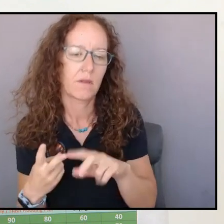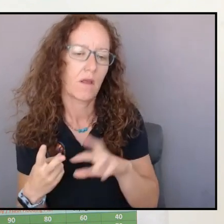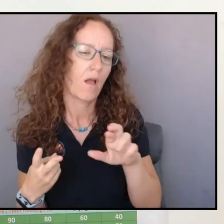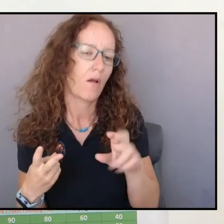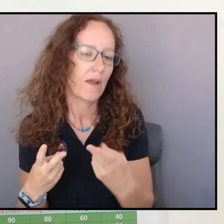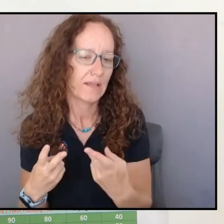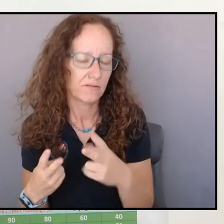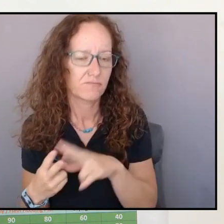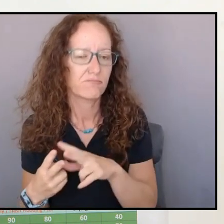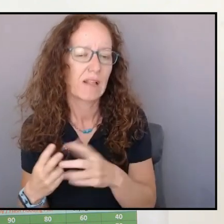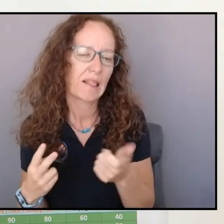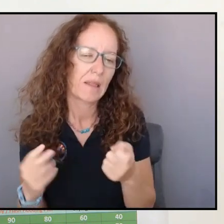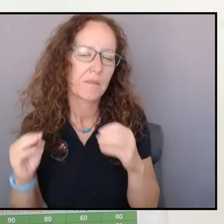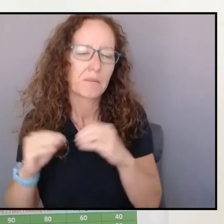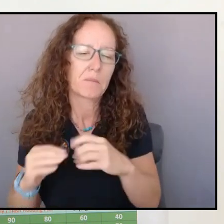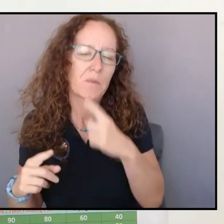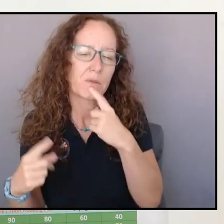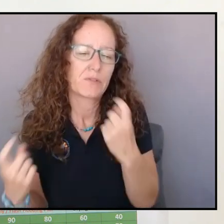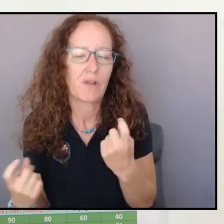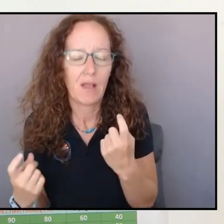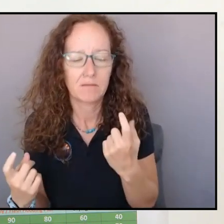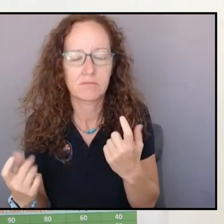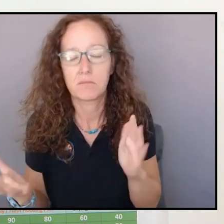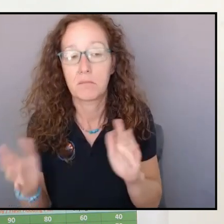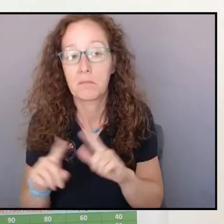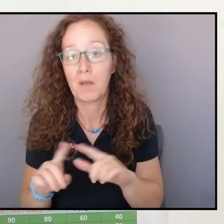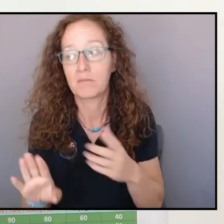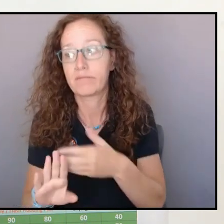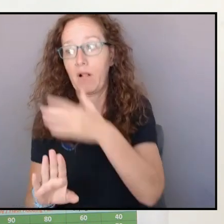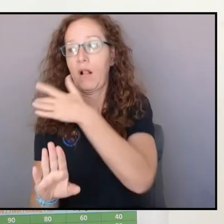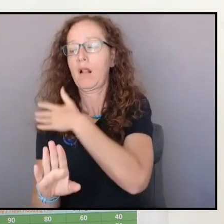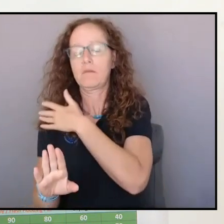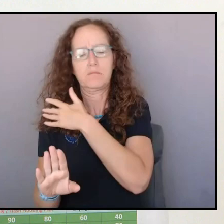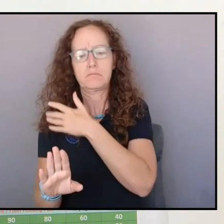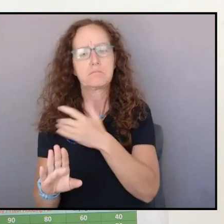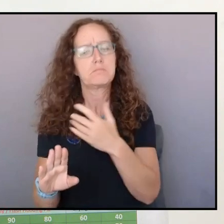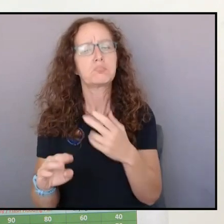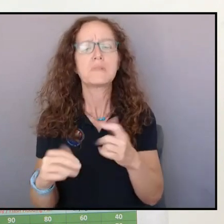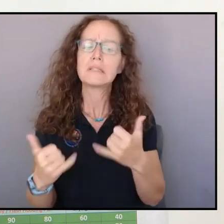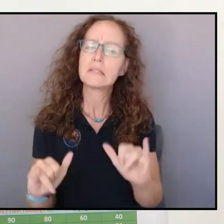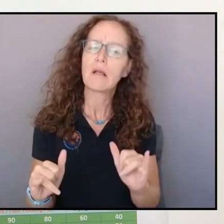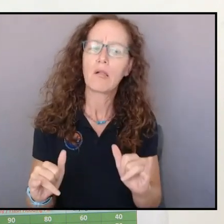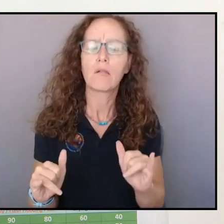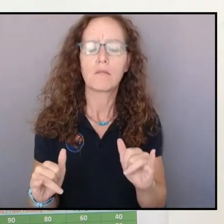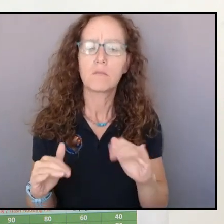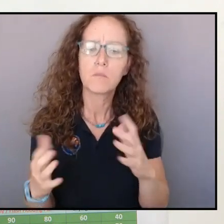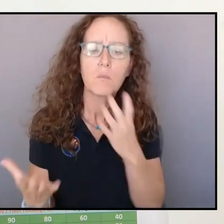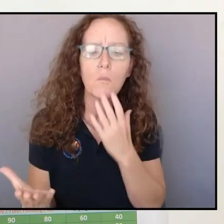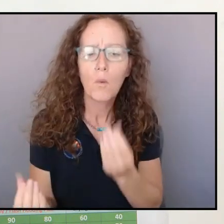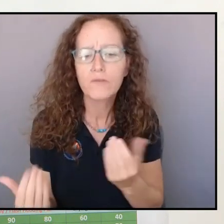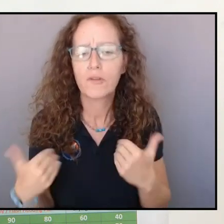we've seen in the past. But still some moisture enough for those afternoon storms. But as we go into Saturday you can see